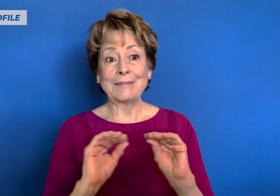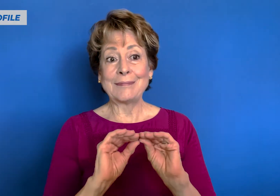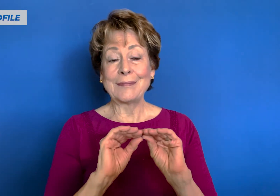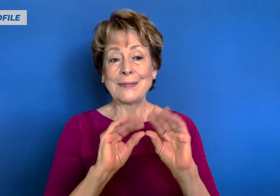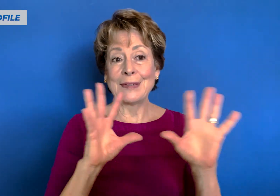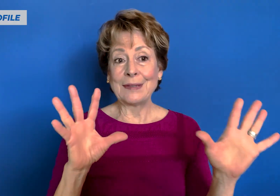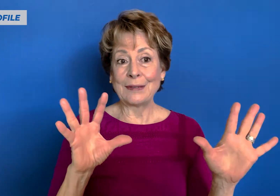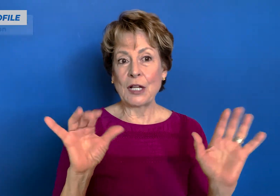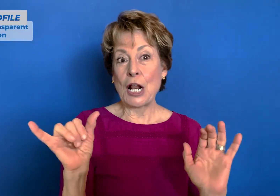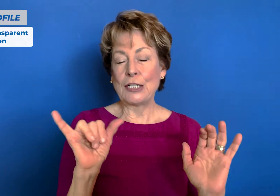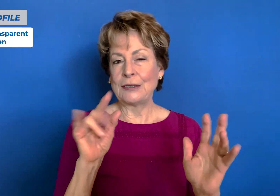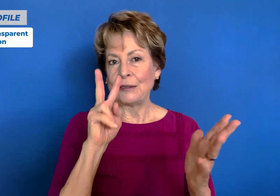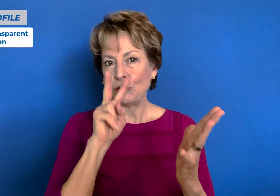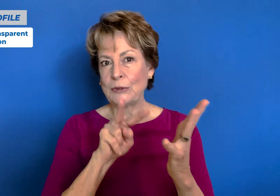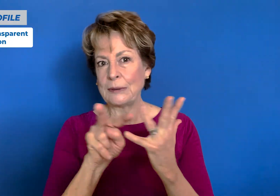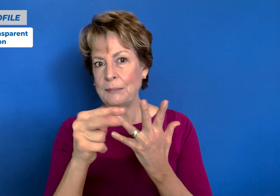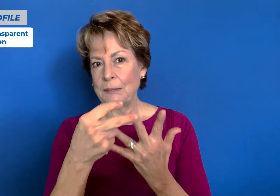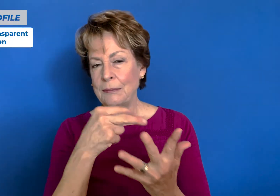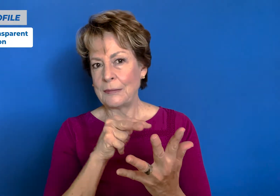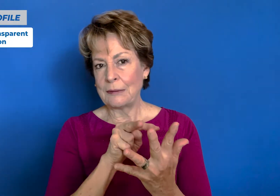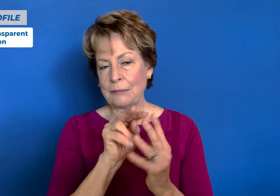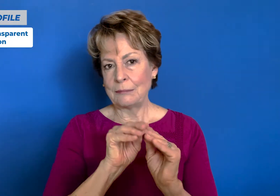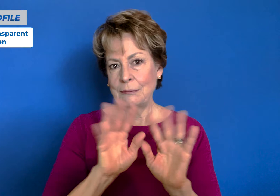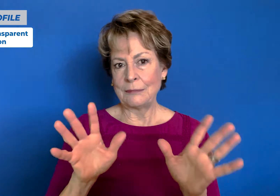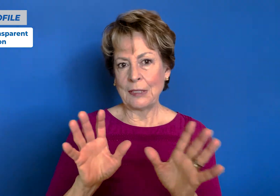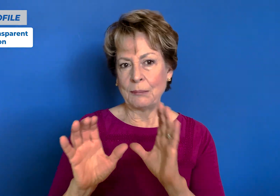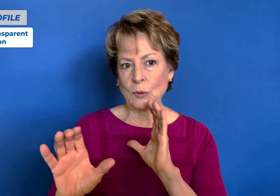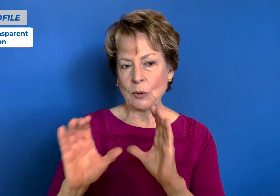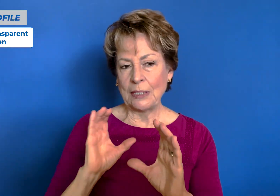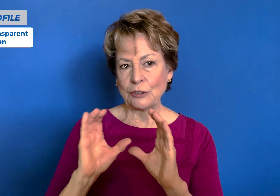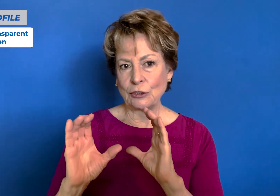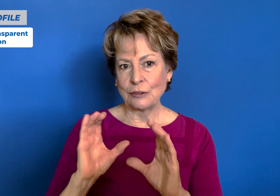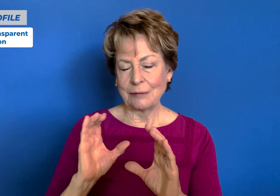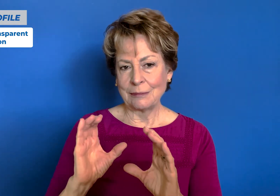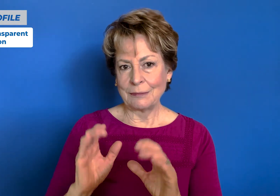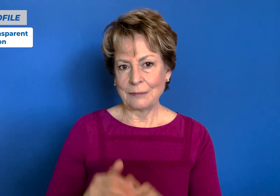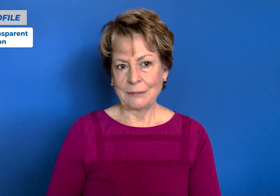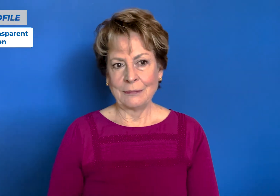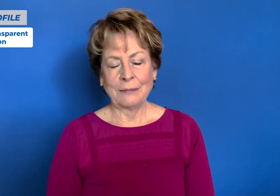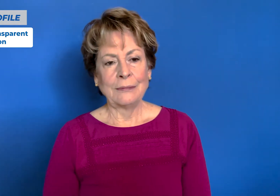The fourth theme is “Clear & Transparent Communication”.